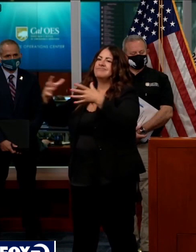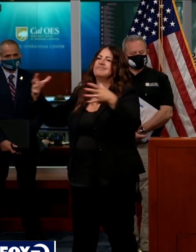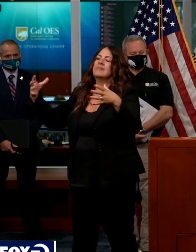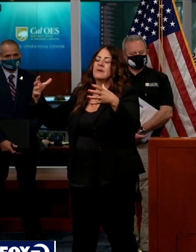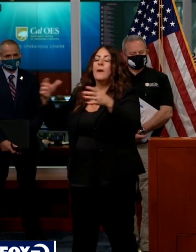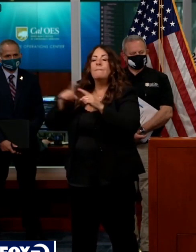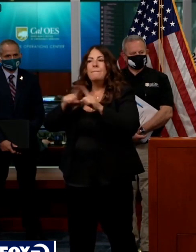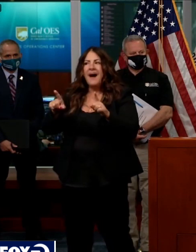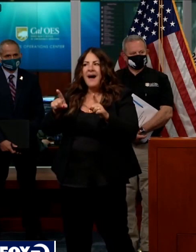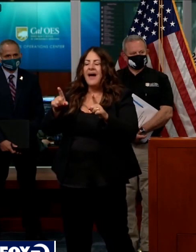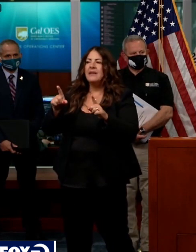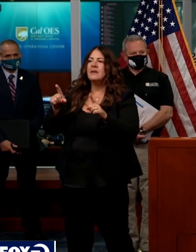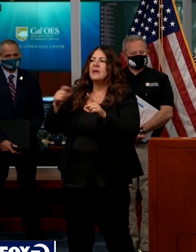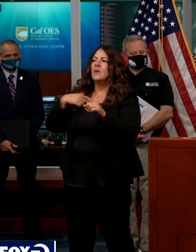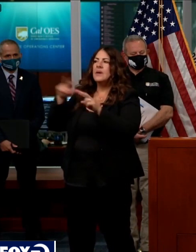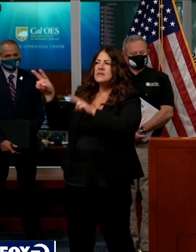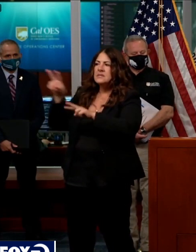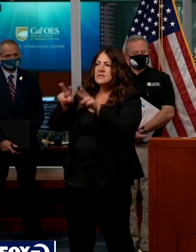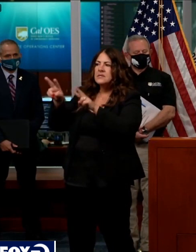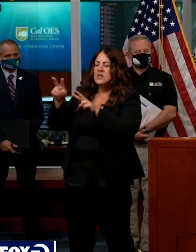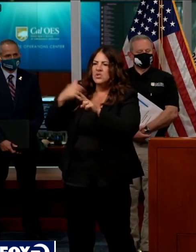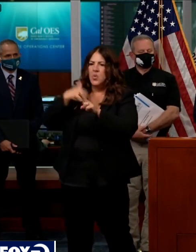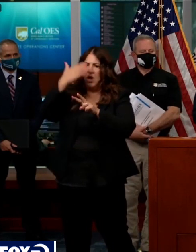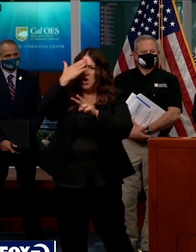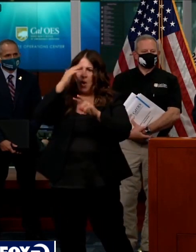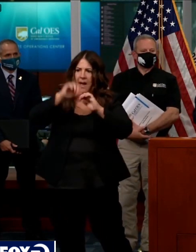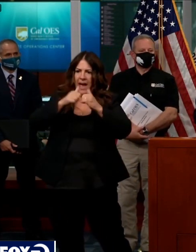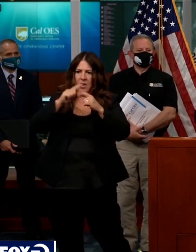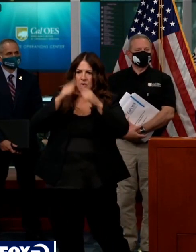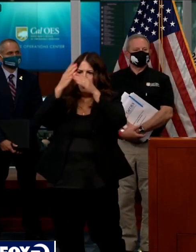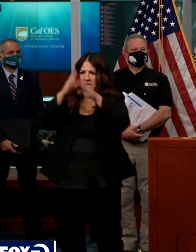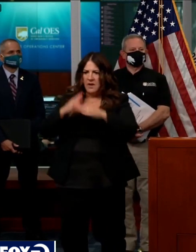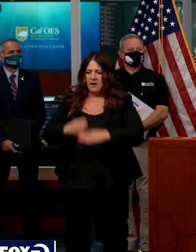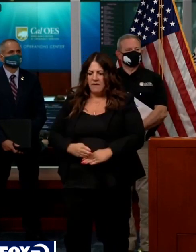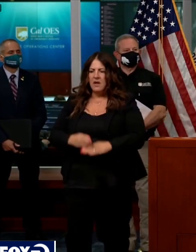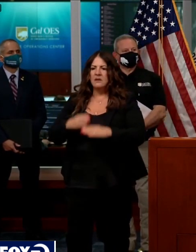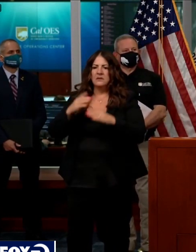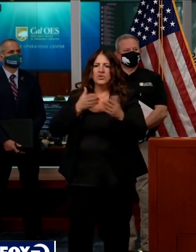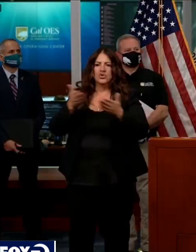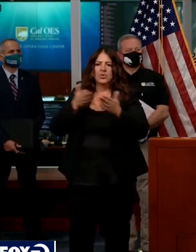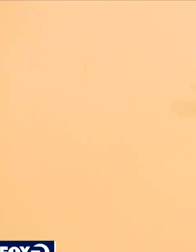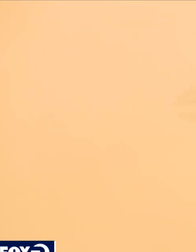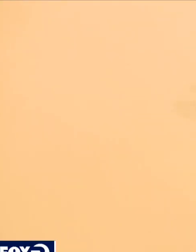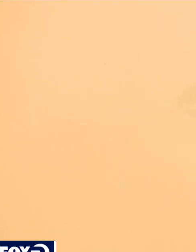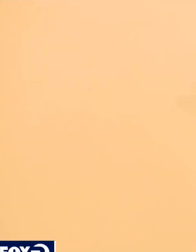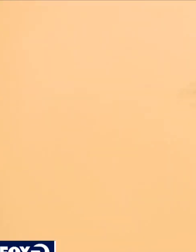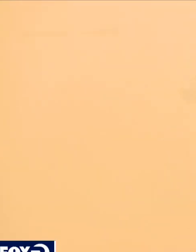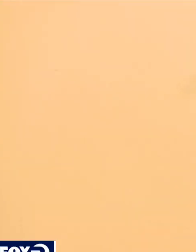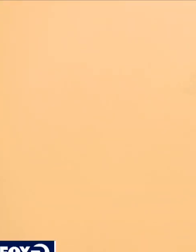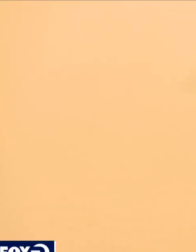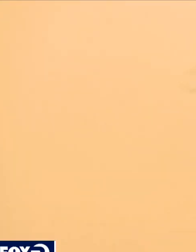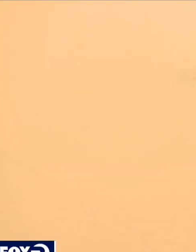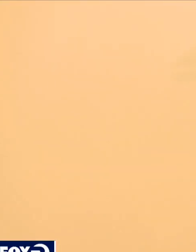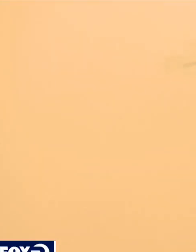particularly in the north part of the state and they're going to continue to grow and get bigger, but it does allow for